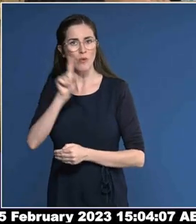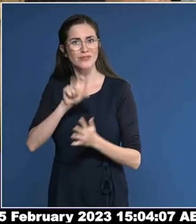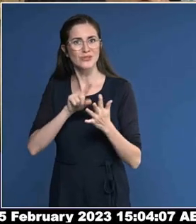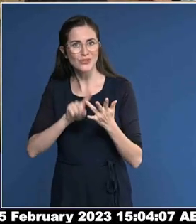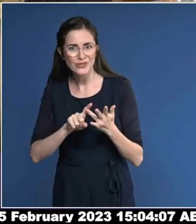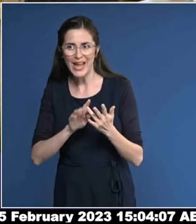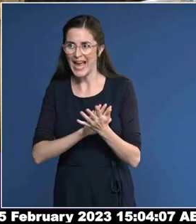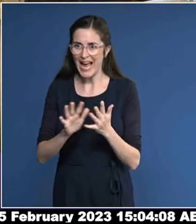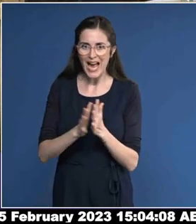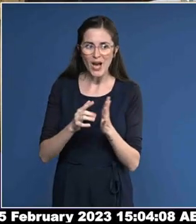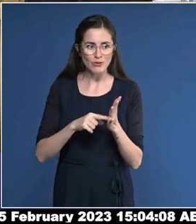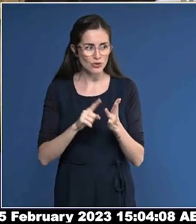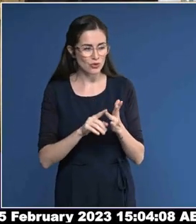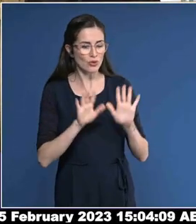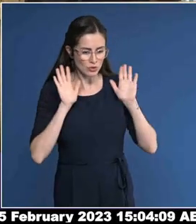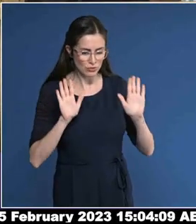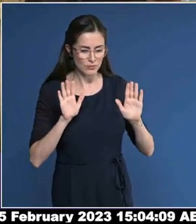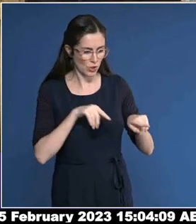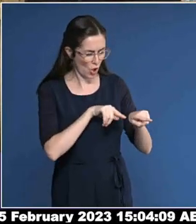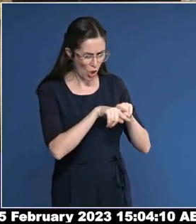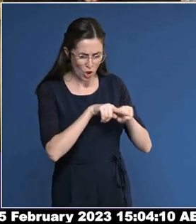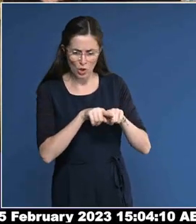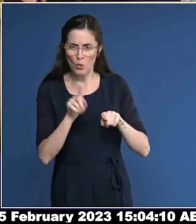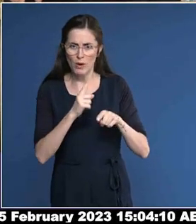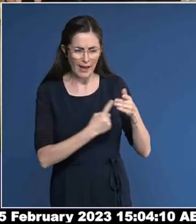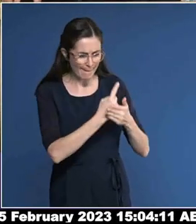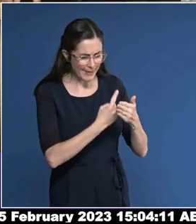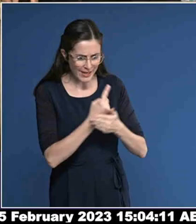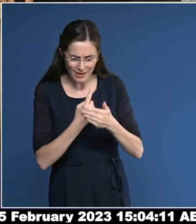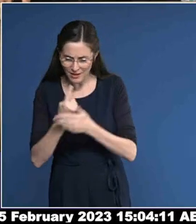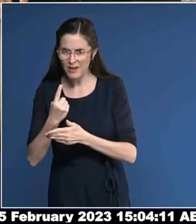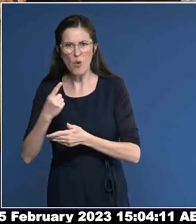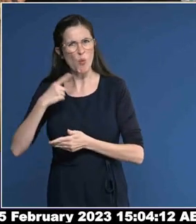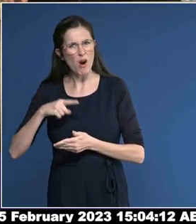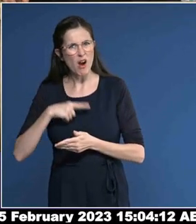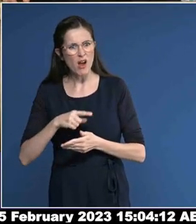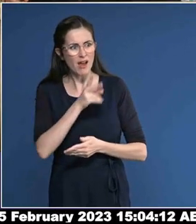to be able to look at the trends and then to be able to specifically design supports and